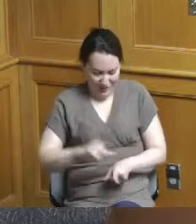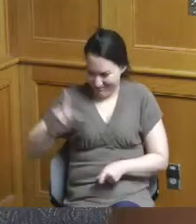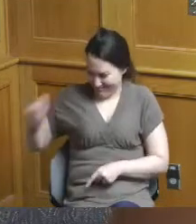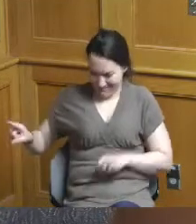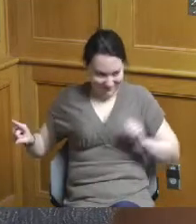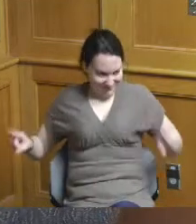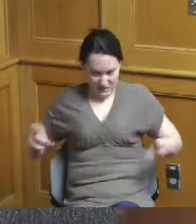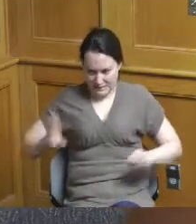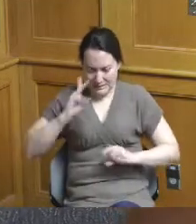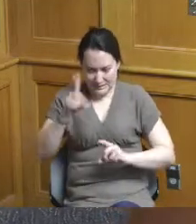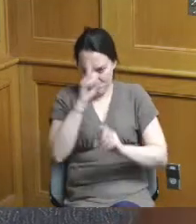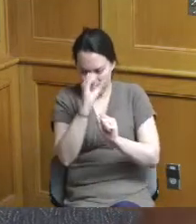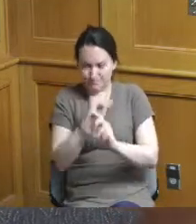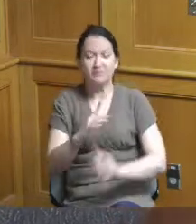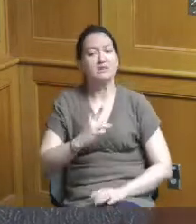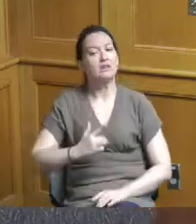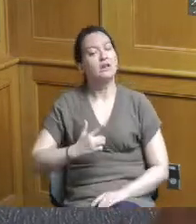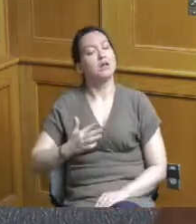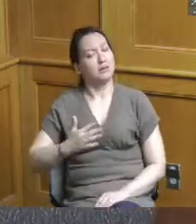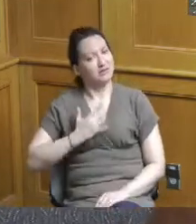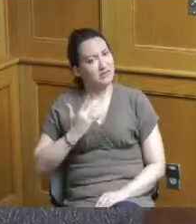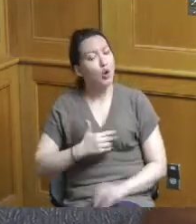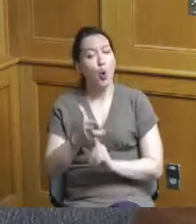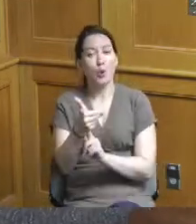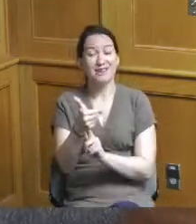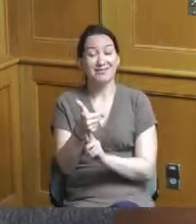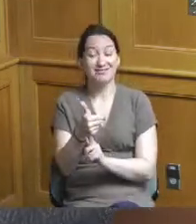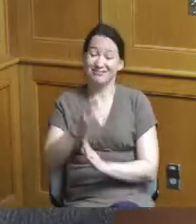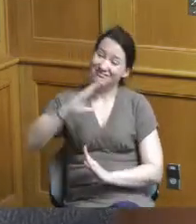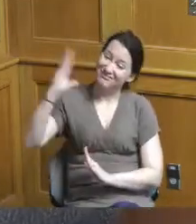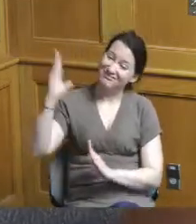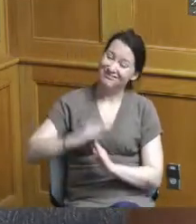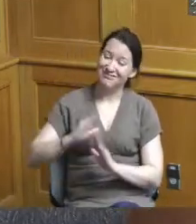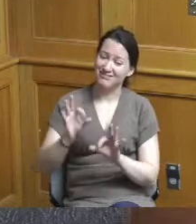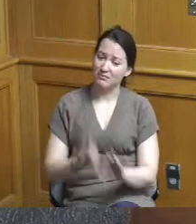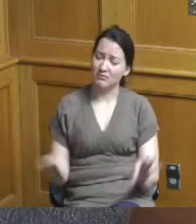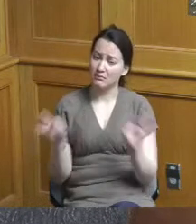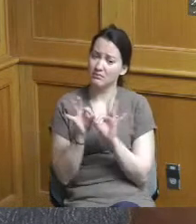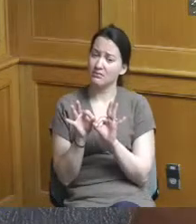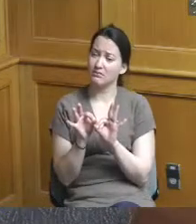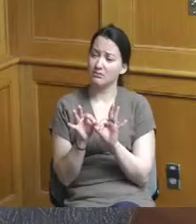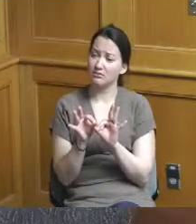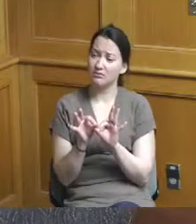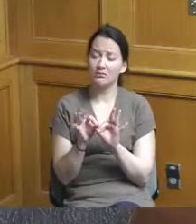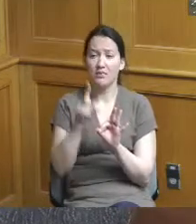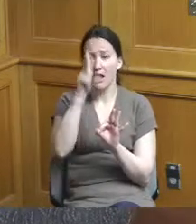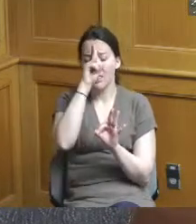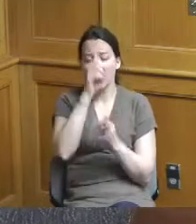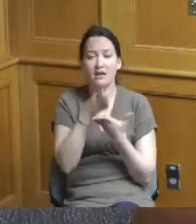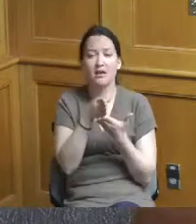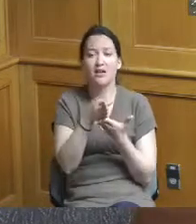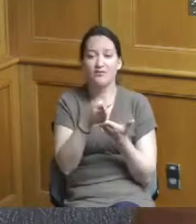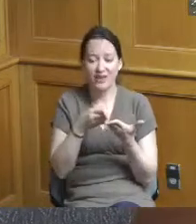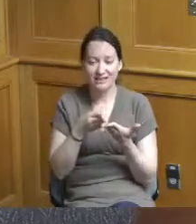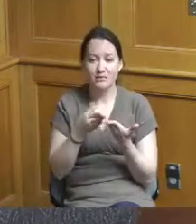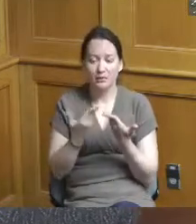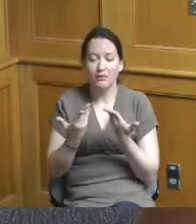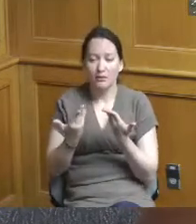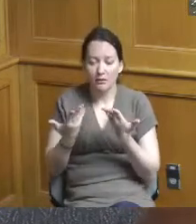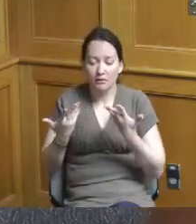to see I feel the hotel is our number one priority I think it should be phased in I